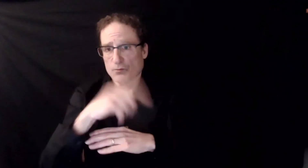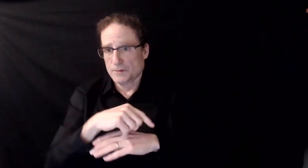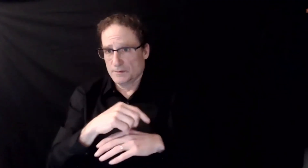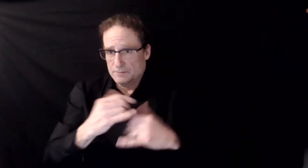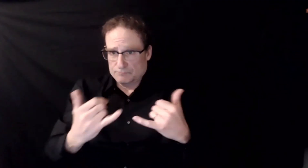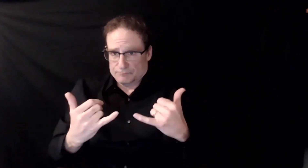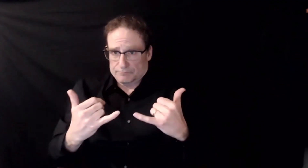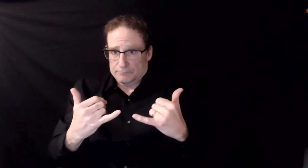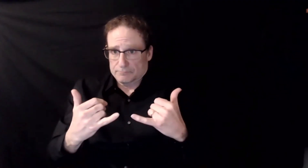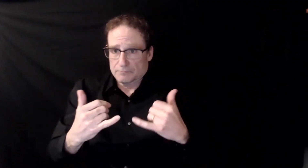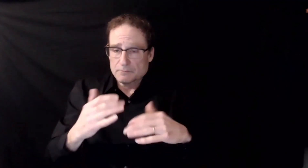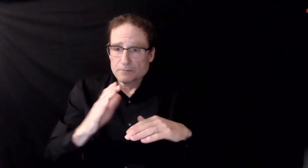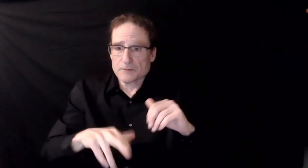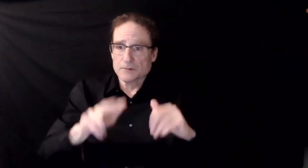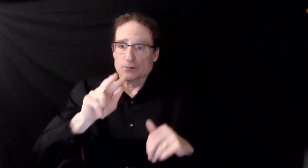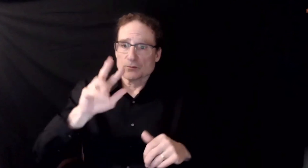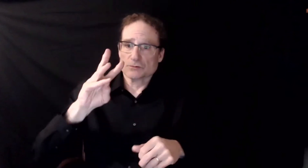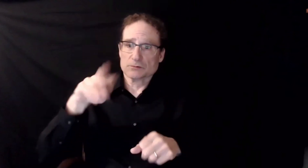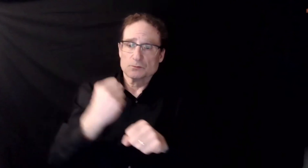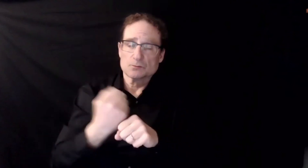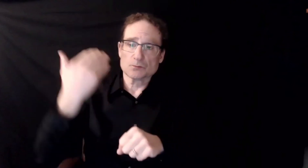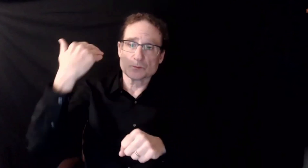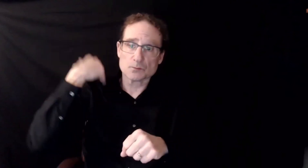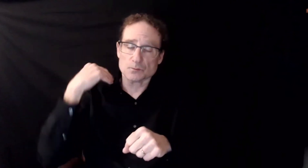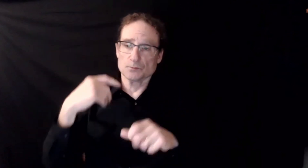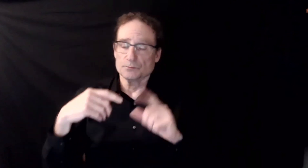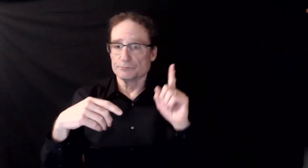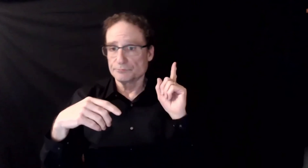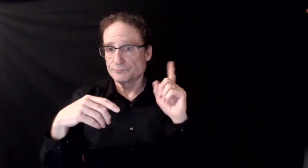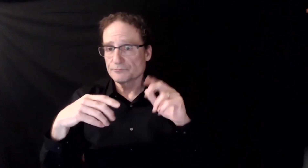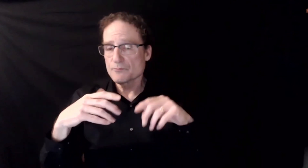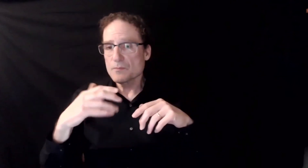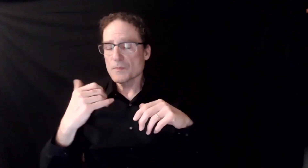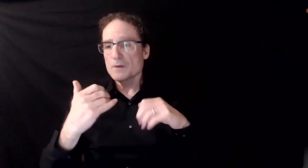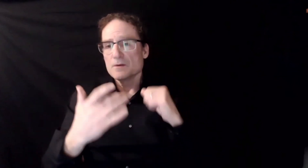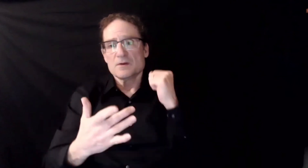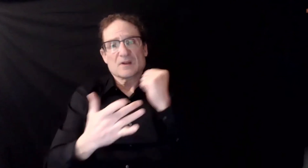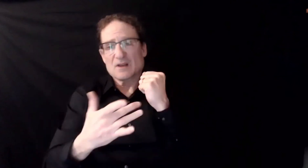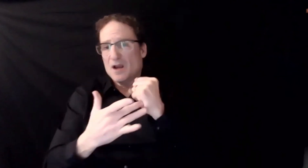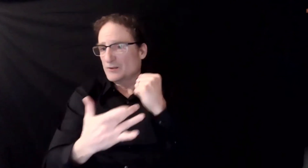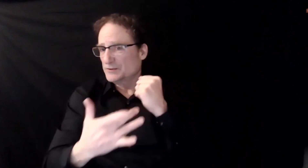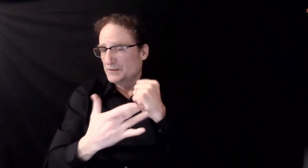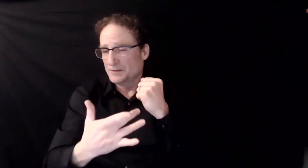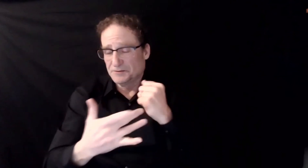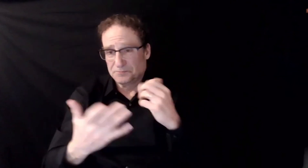Life has definitely changed. We are certainly better off today than we were 36 years ago.